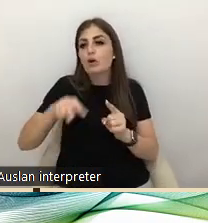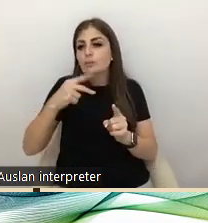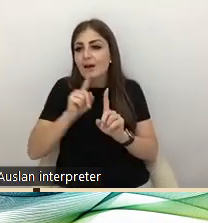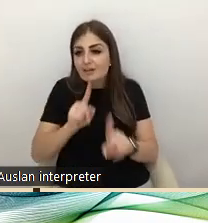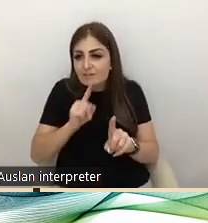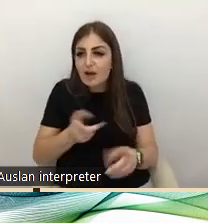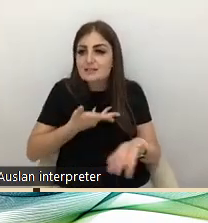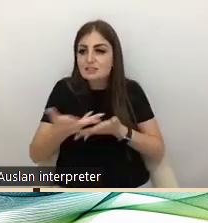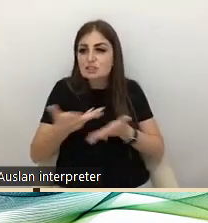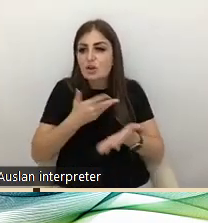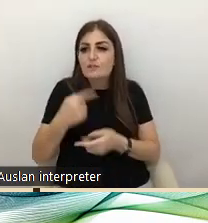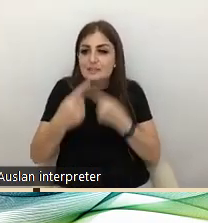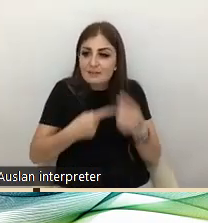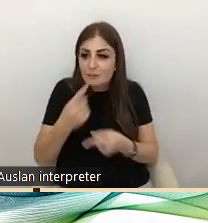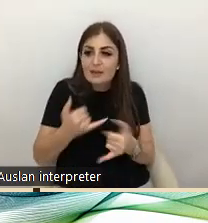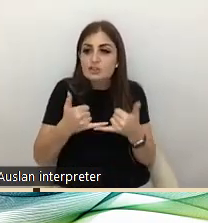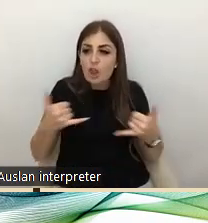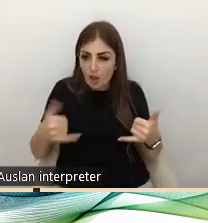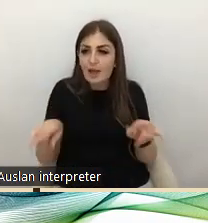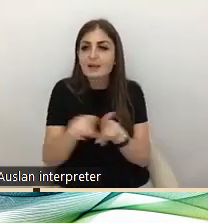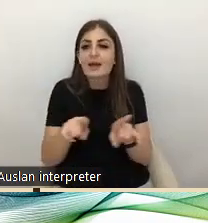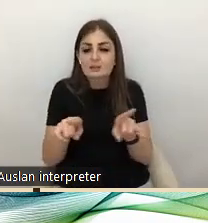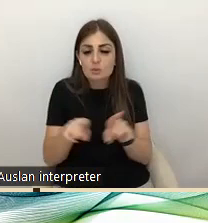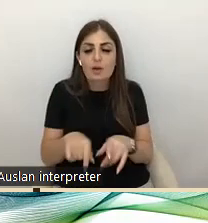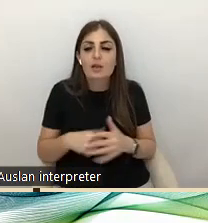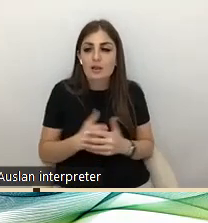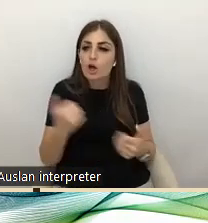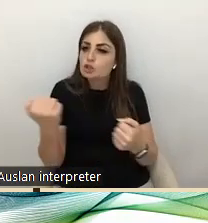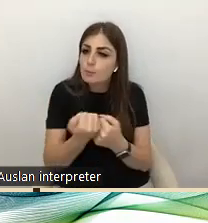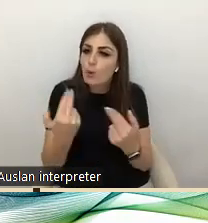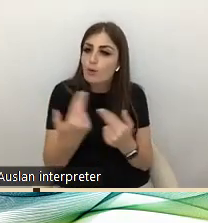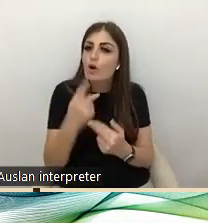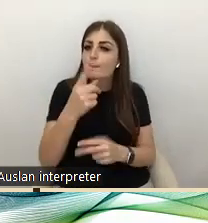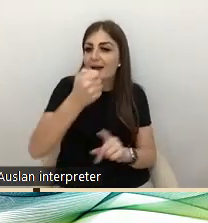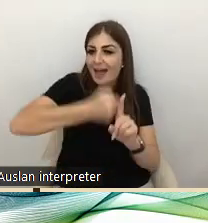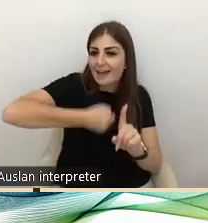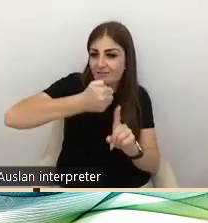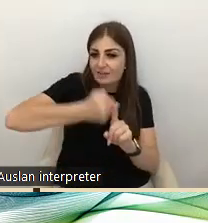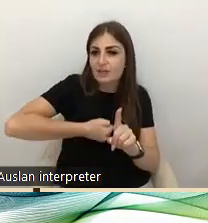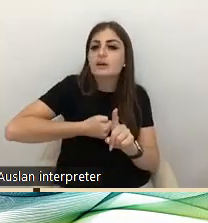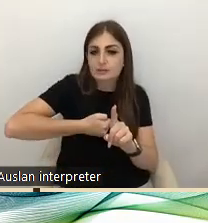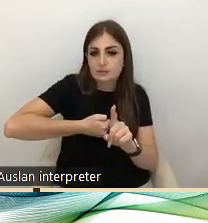line and/or seek support from an advocate before deciding if they wish to undertake